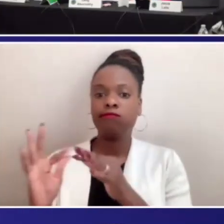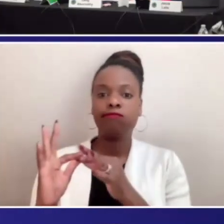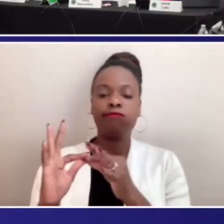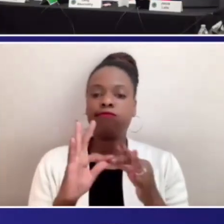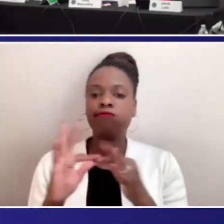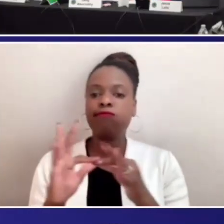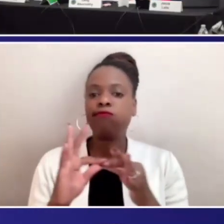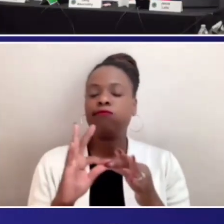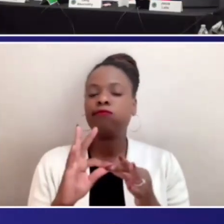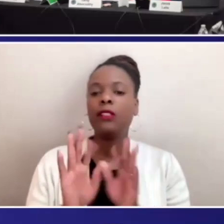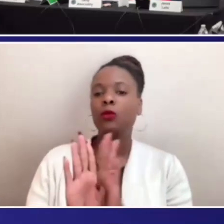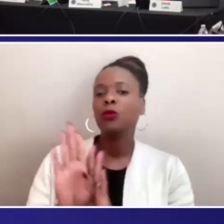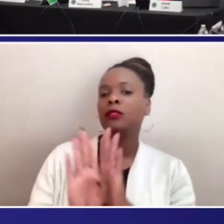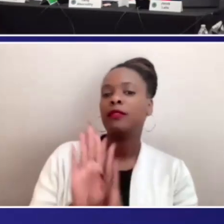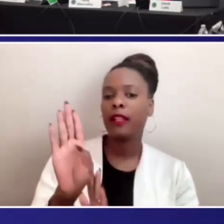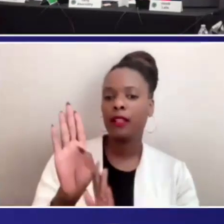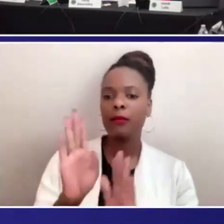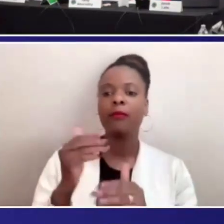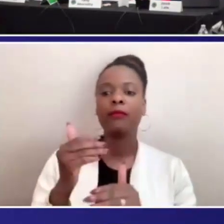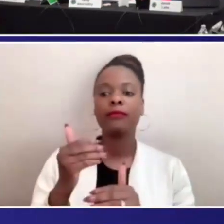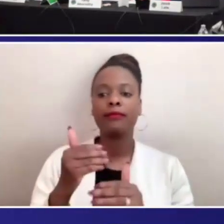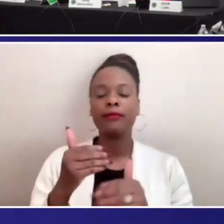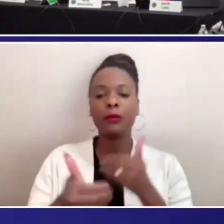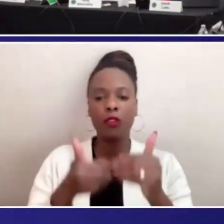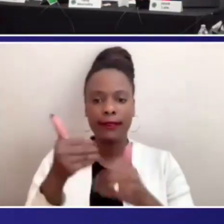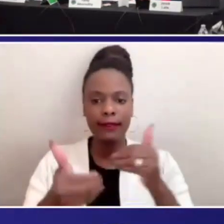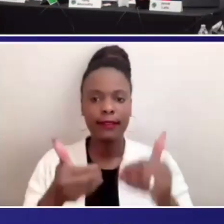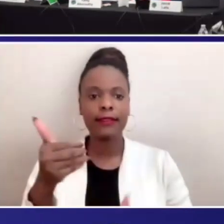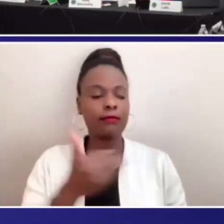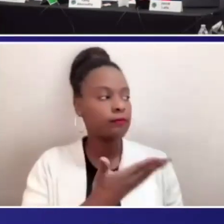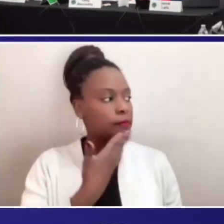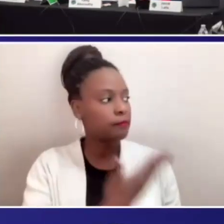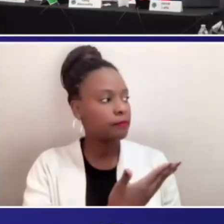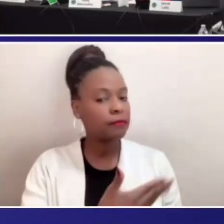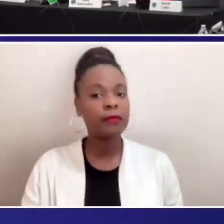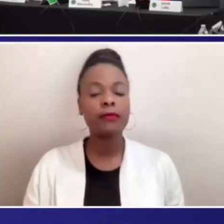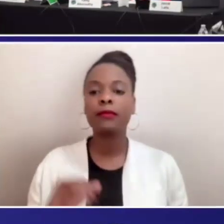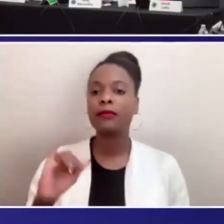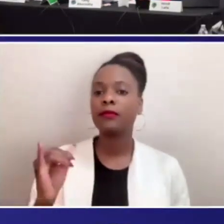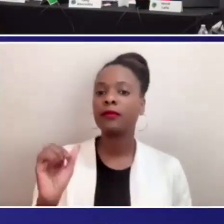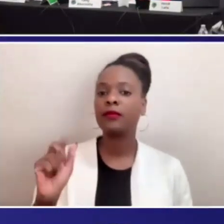development of these processes. Okay. Thank you. And just to add a little further clarification with this,